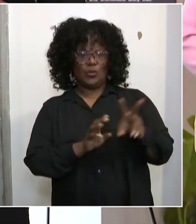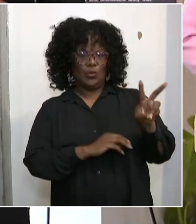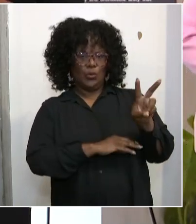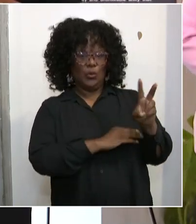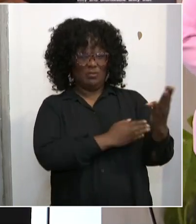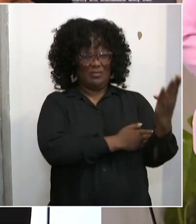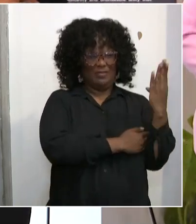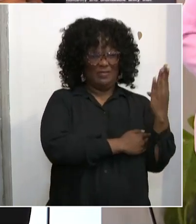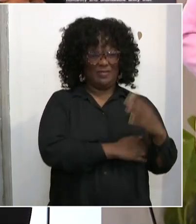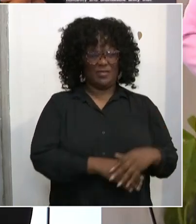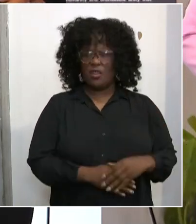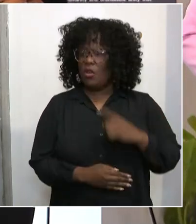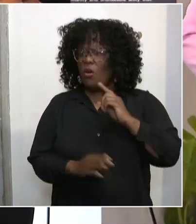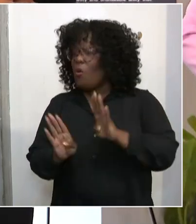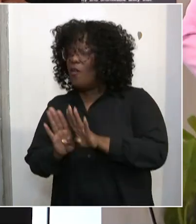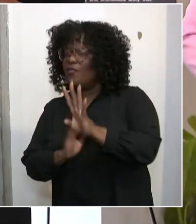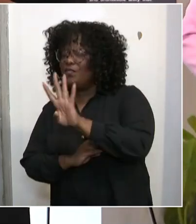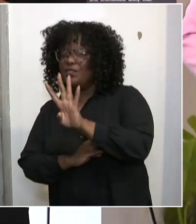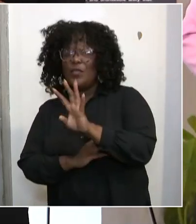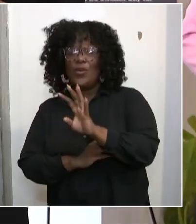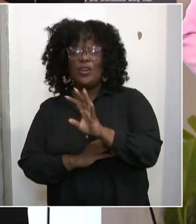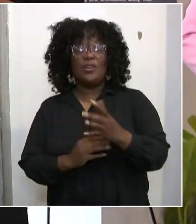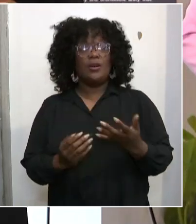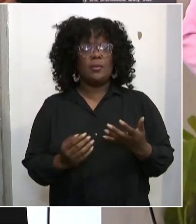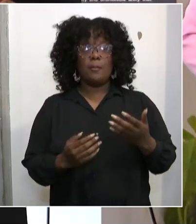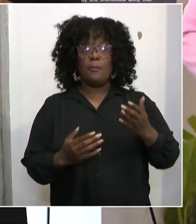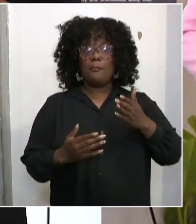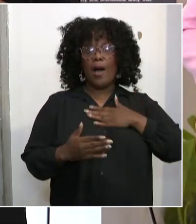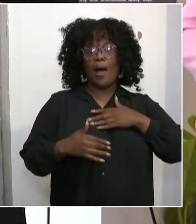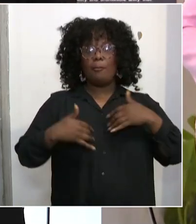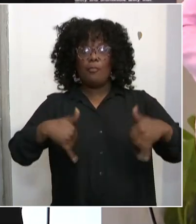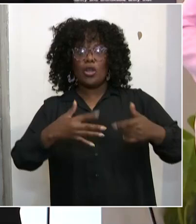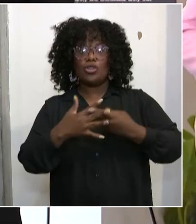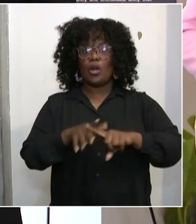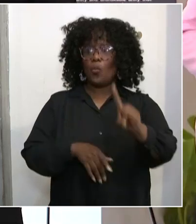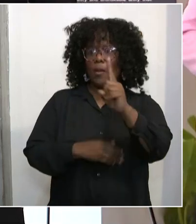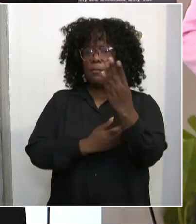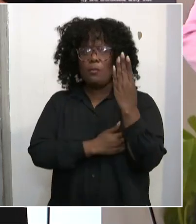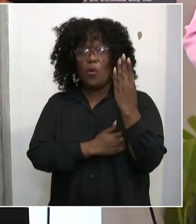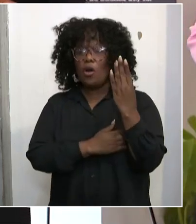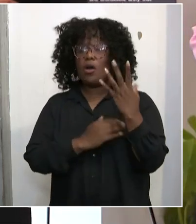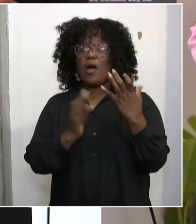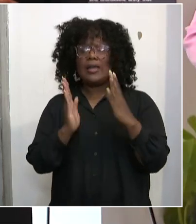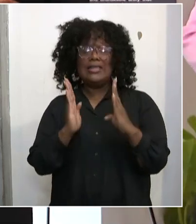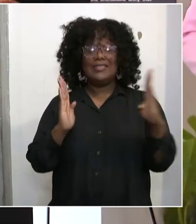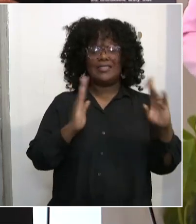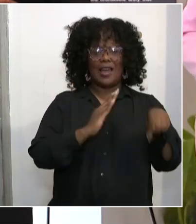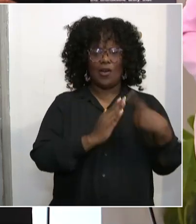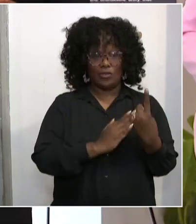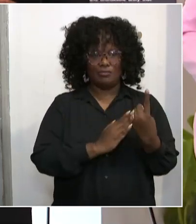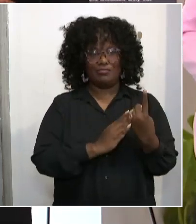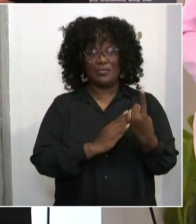Uh, I, I had one person say, my party doesn't start till 1. and I said the rest of us go to sleep so at 10, um,